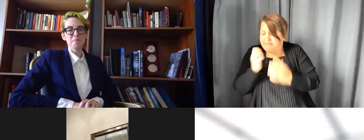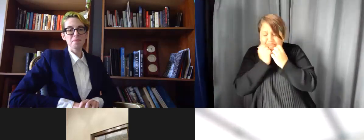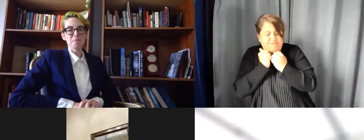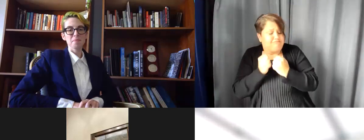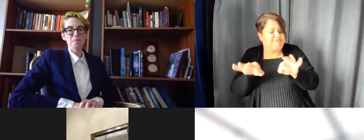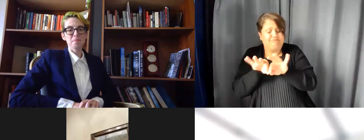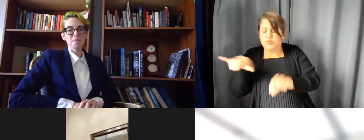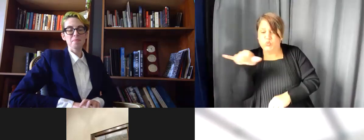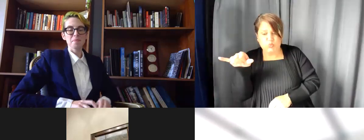Jordan Radford: and